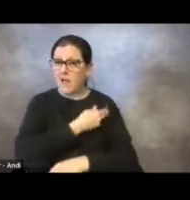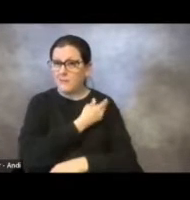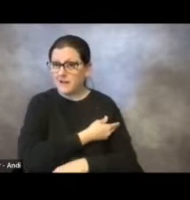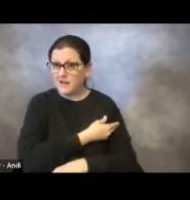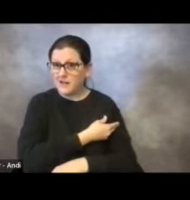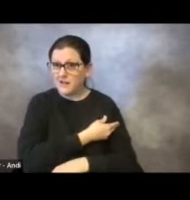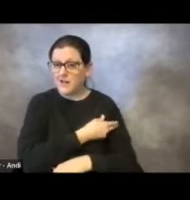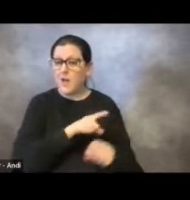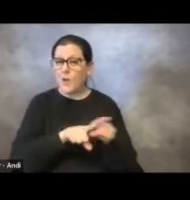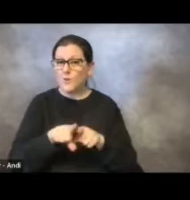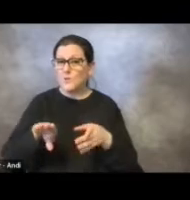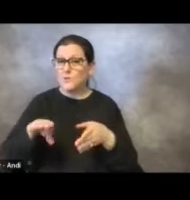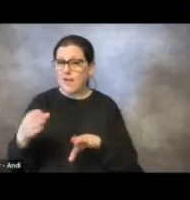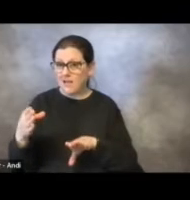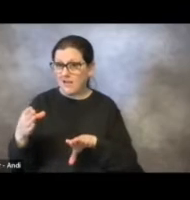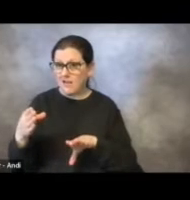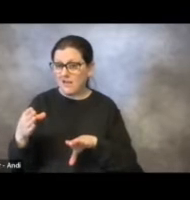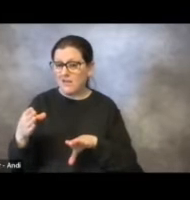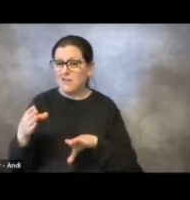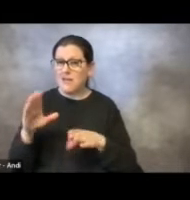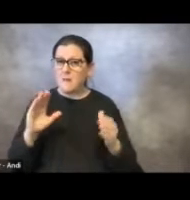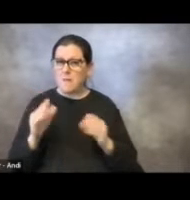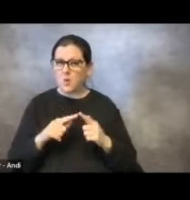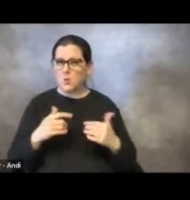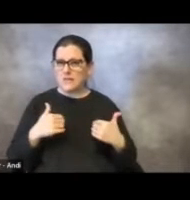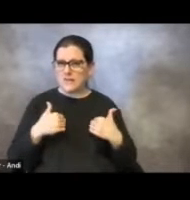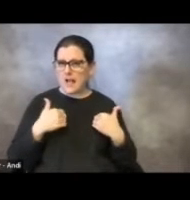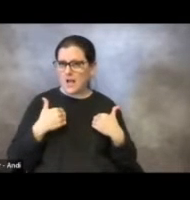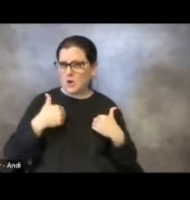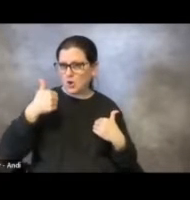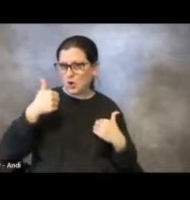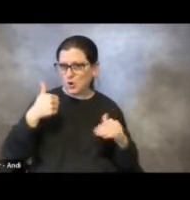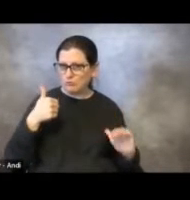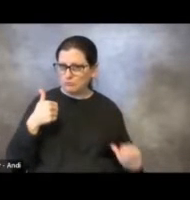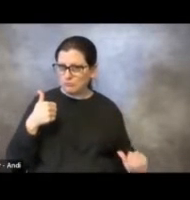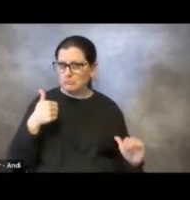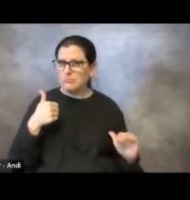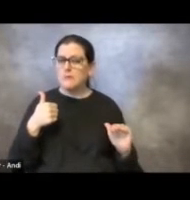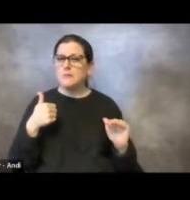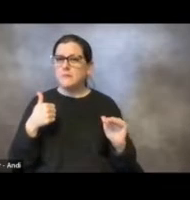deaths in comparison to young, younger children in middle age,